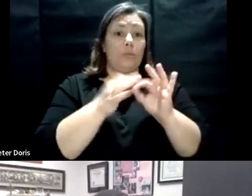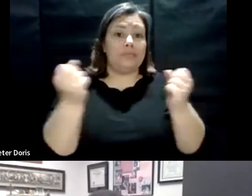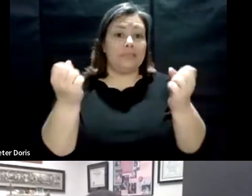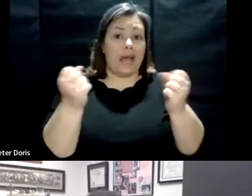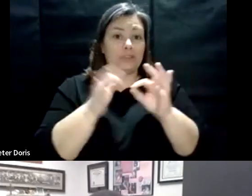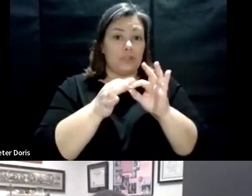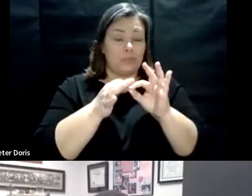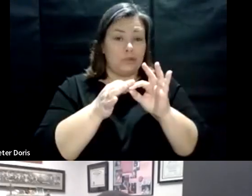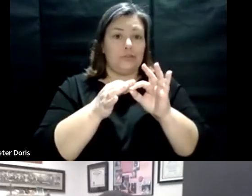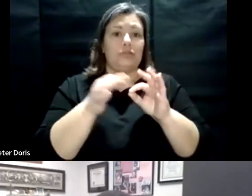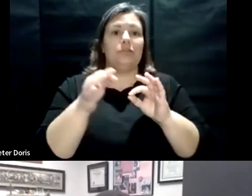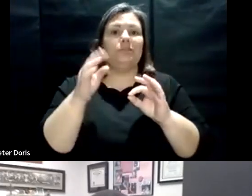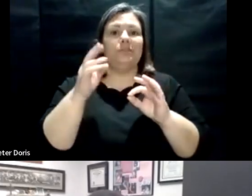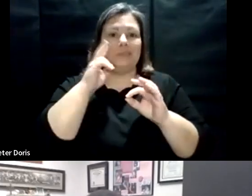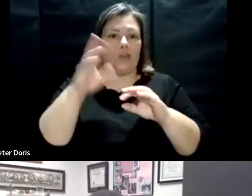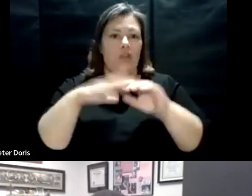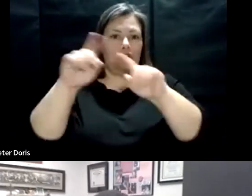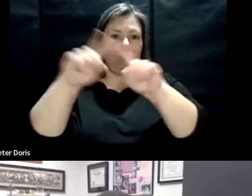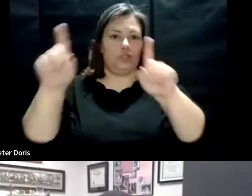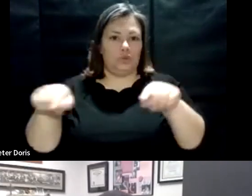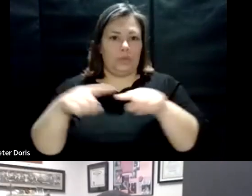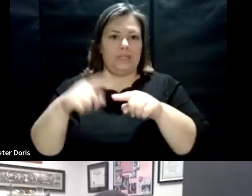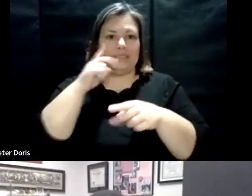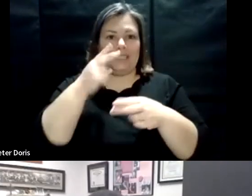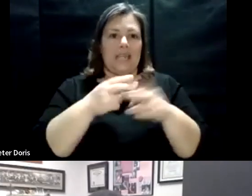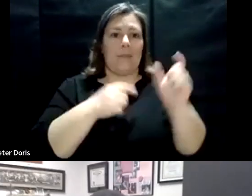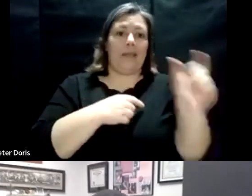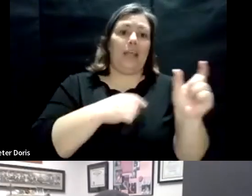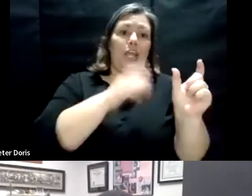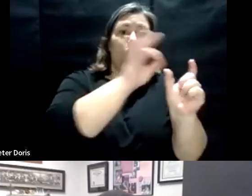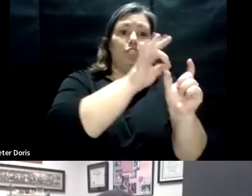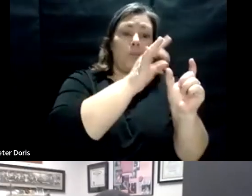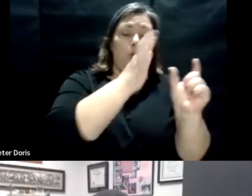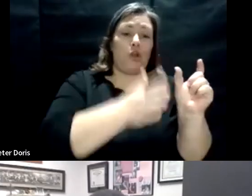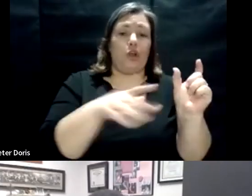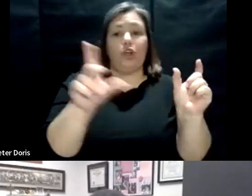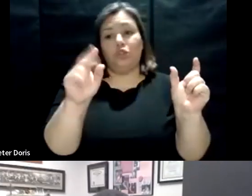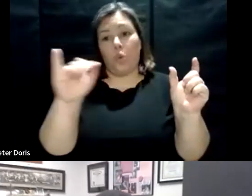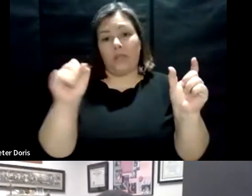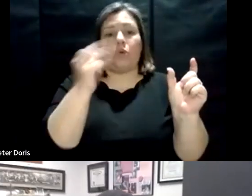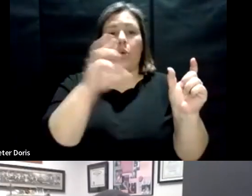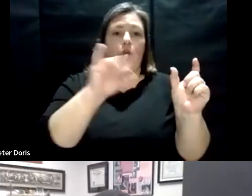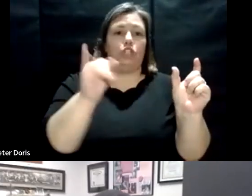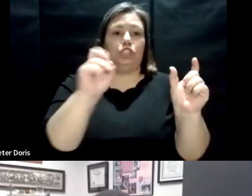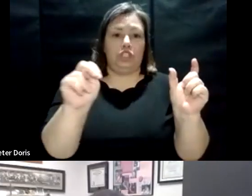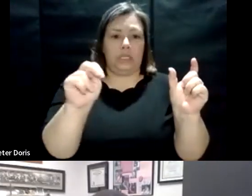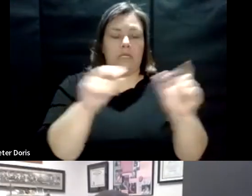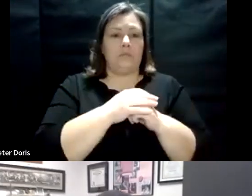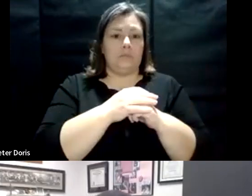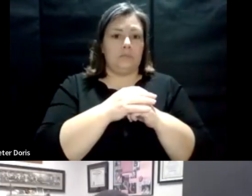You can find the interpreter on the screen with the names interpreter doors, or interpreter.